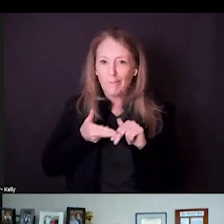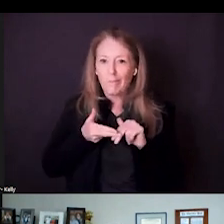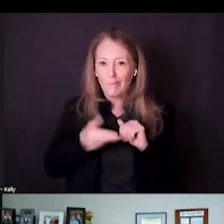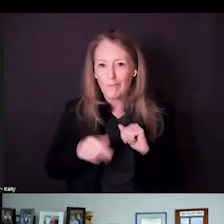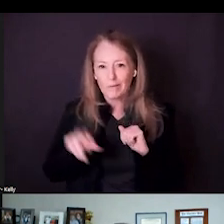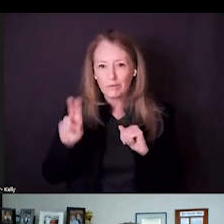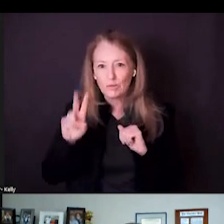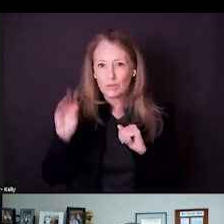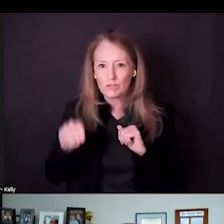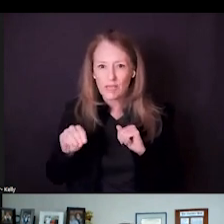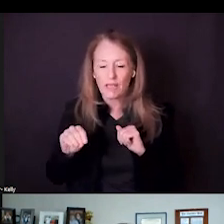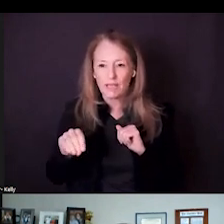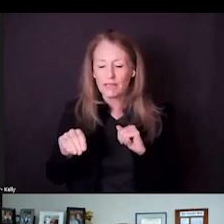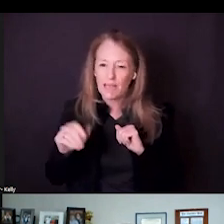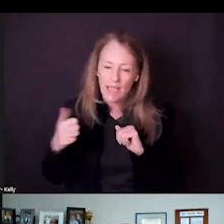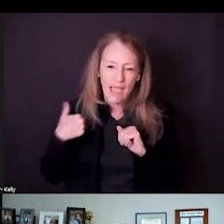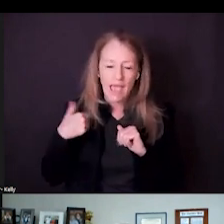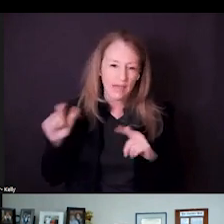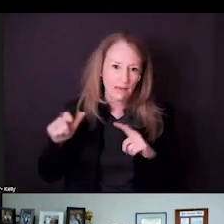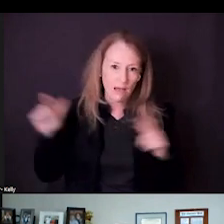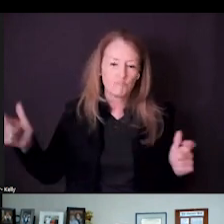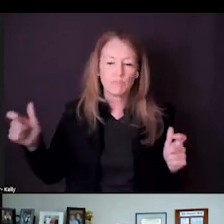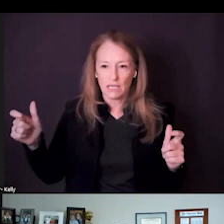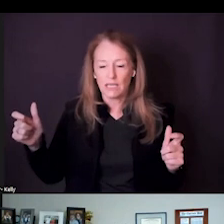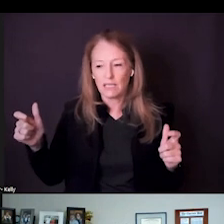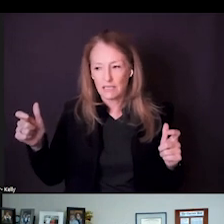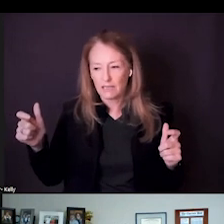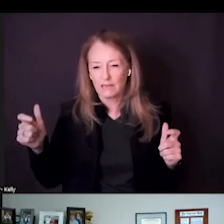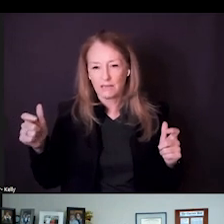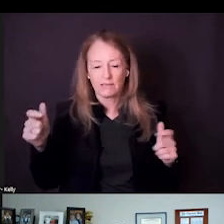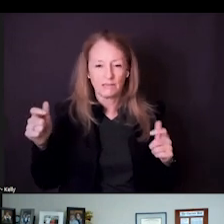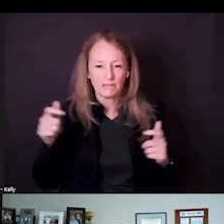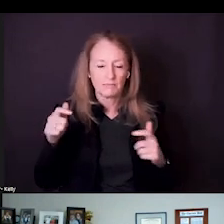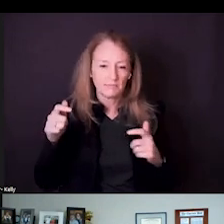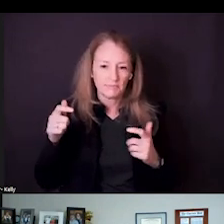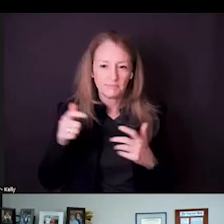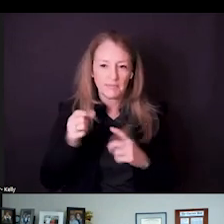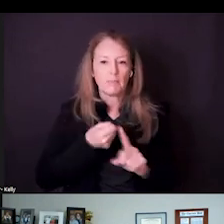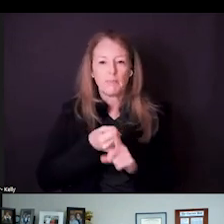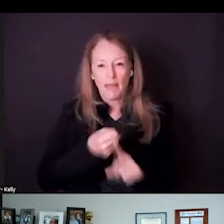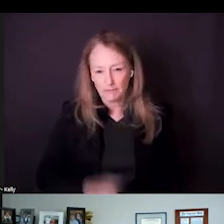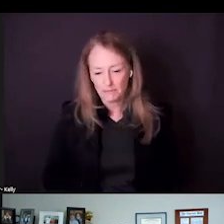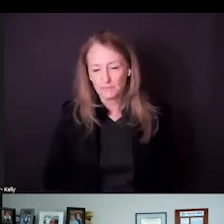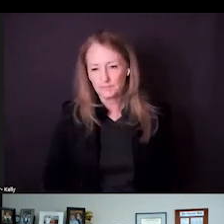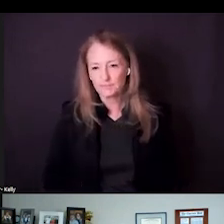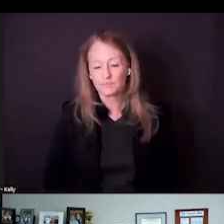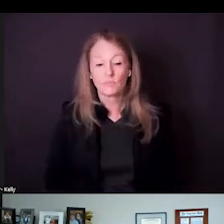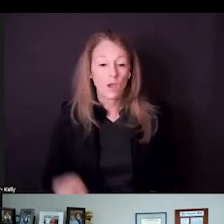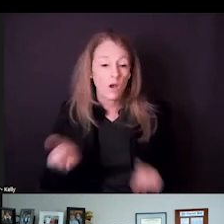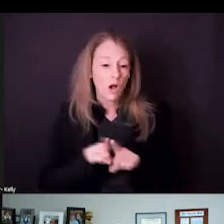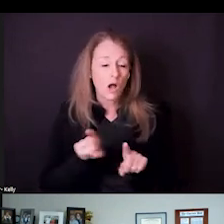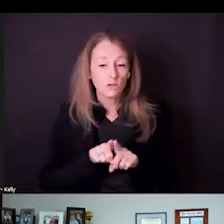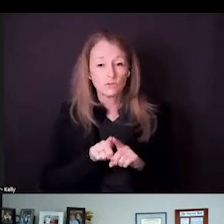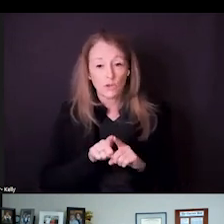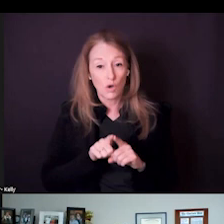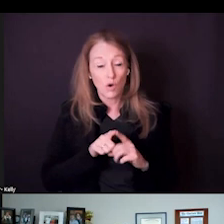HUGE -- THE OTHER THING WAS THE INDIVIDUALS WHO WENT WERE DISAPPOINTED